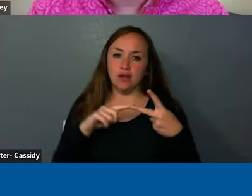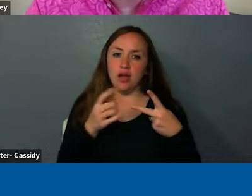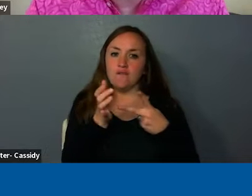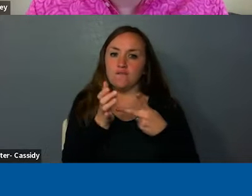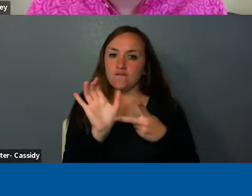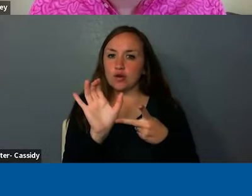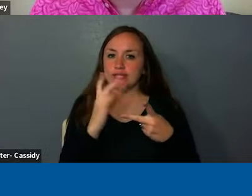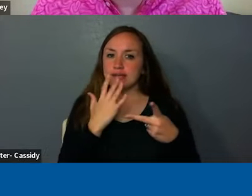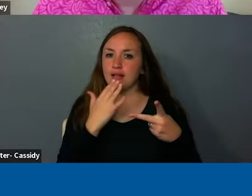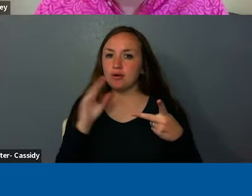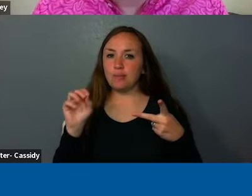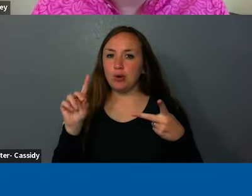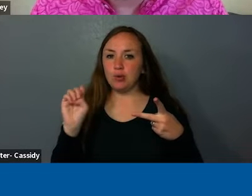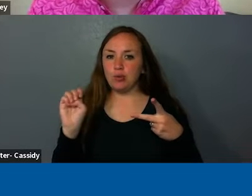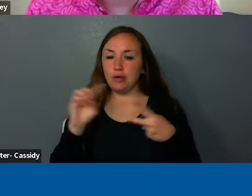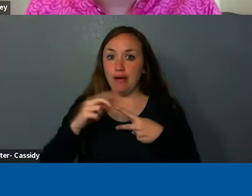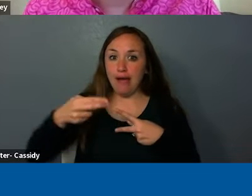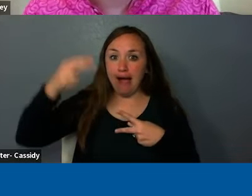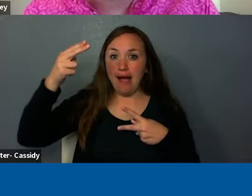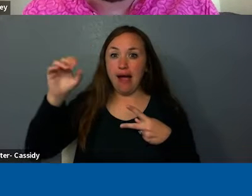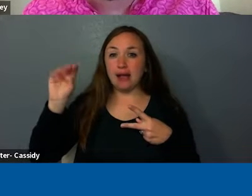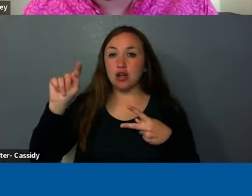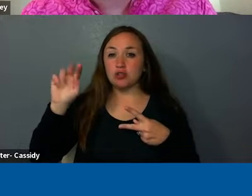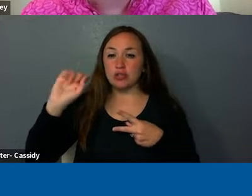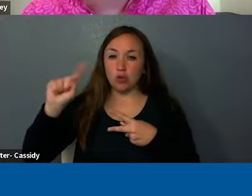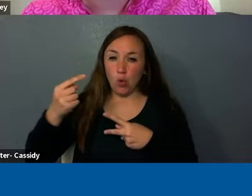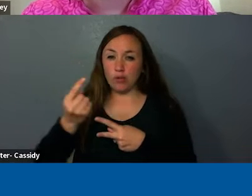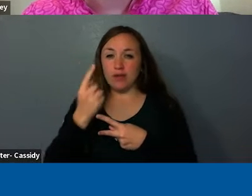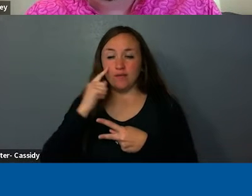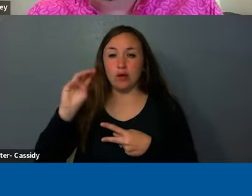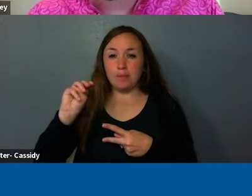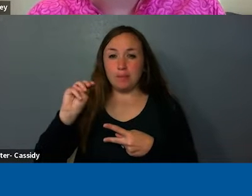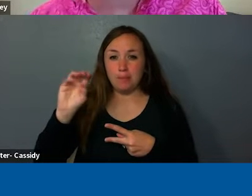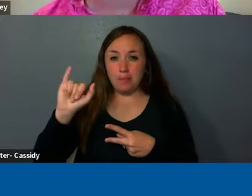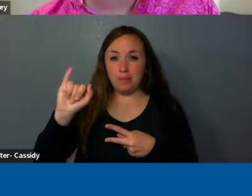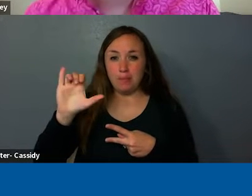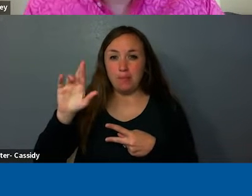High contrast mode is Microsoft specific, whereas forced colors mode is an initiative